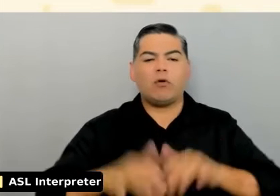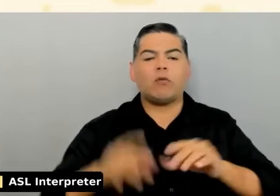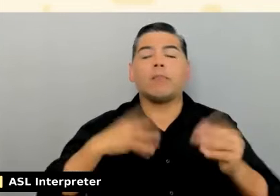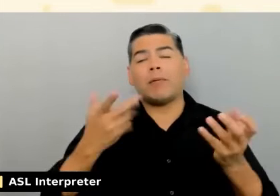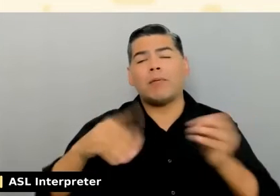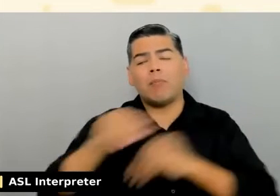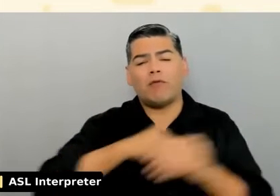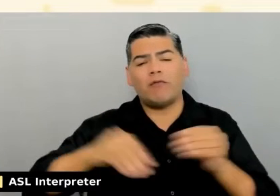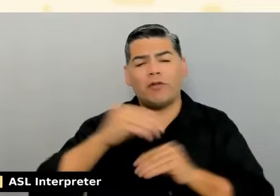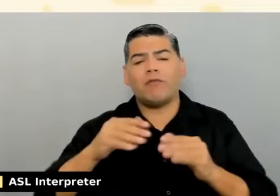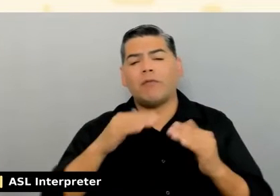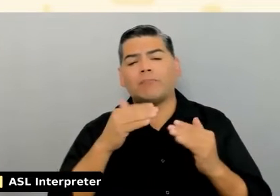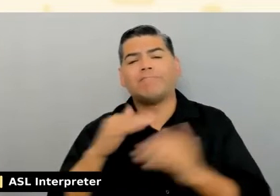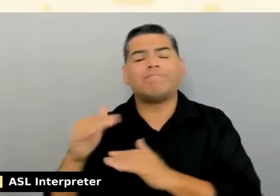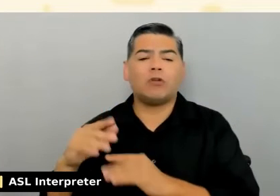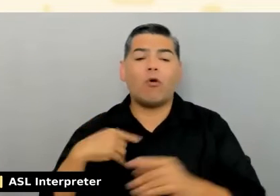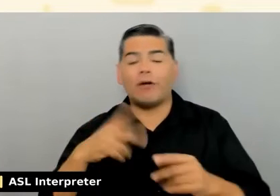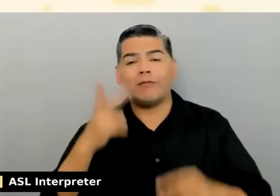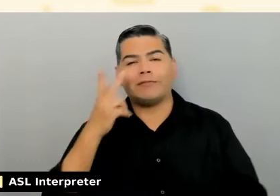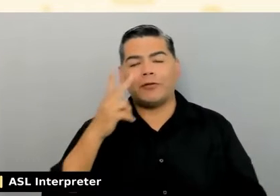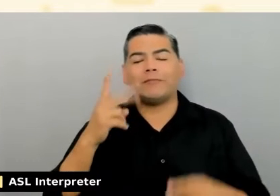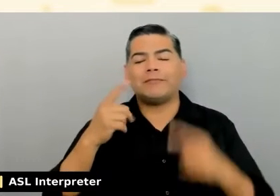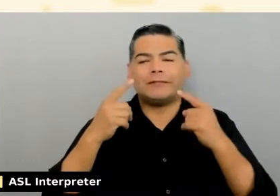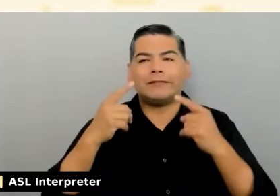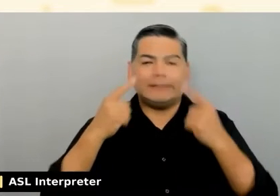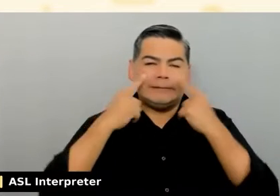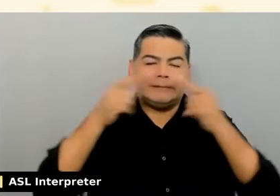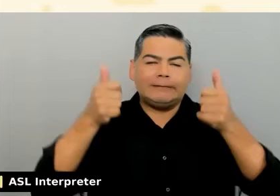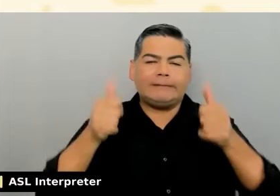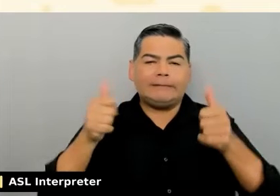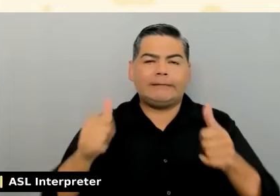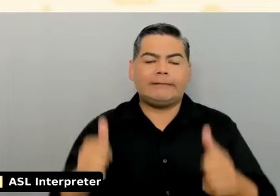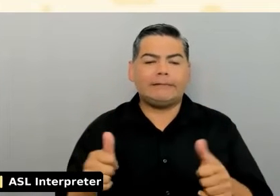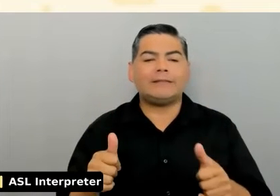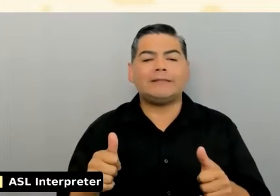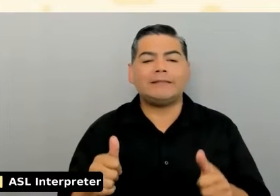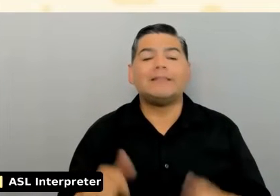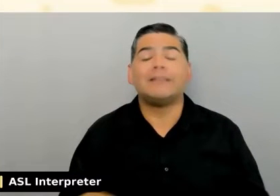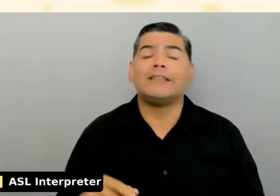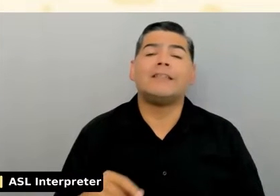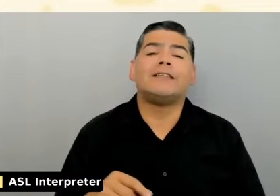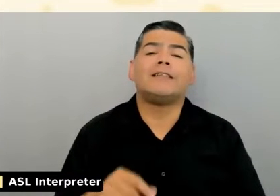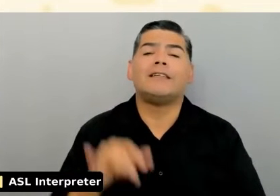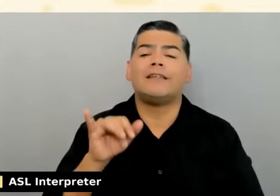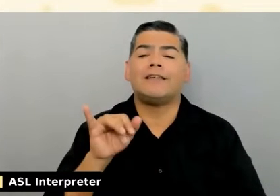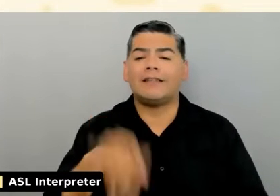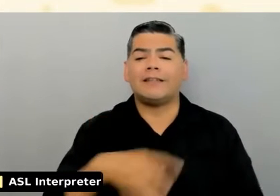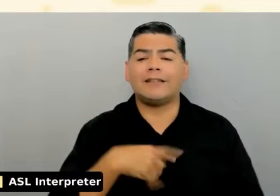with low vision. People with low vision, it is a spectrum.